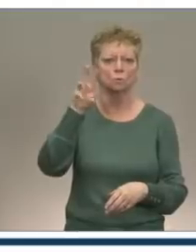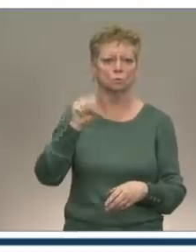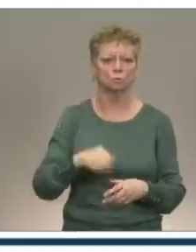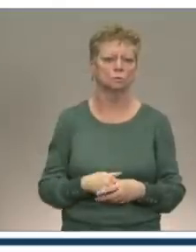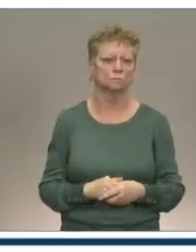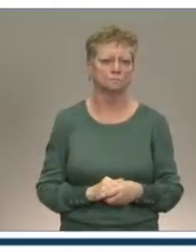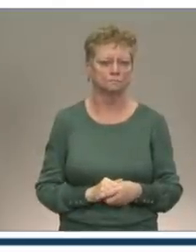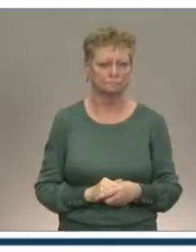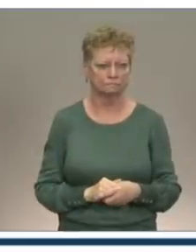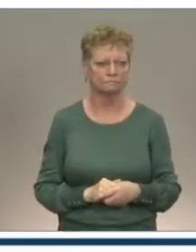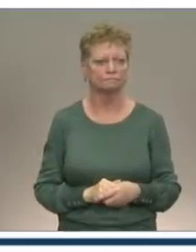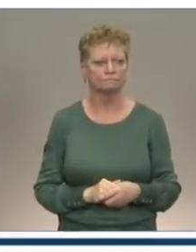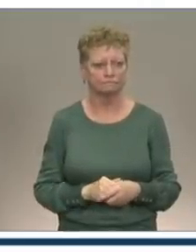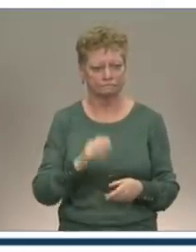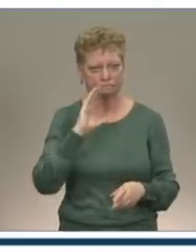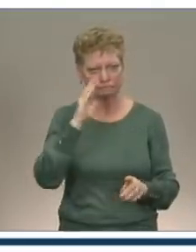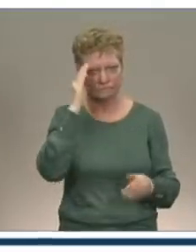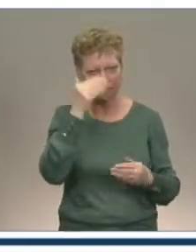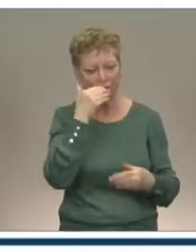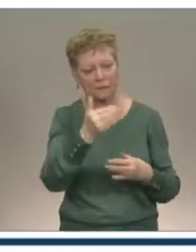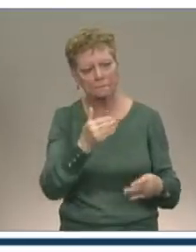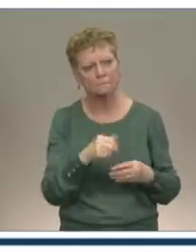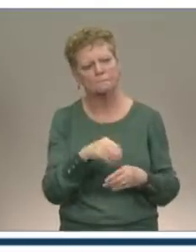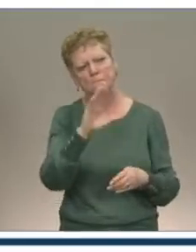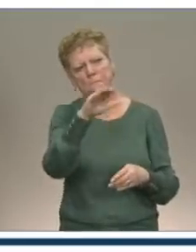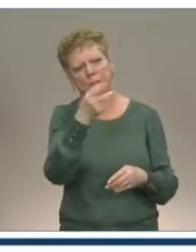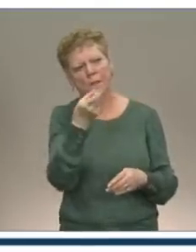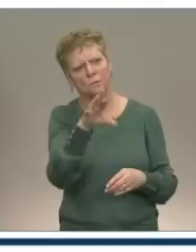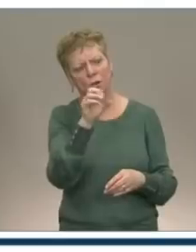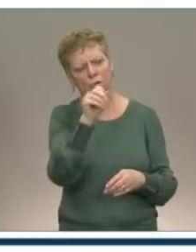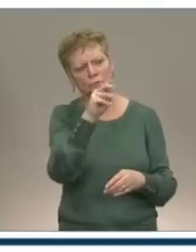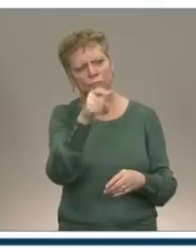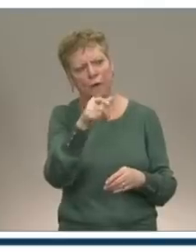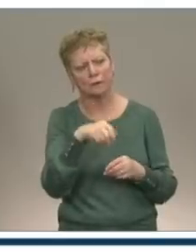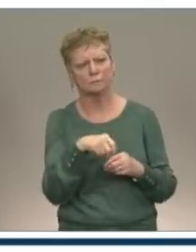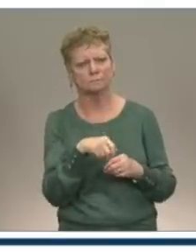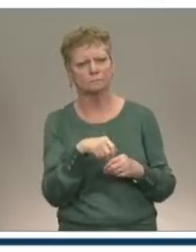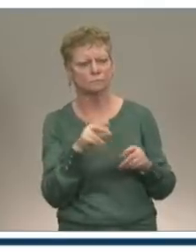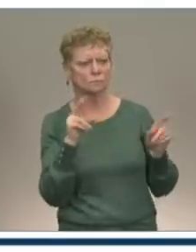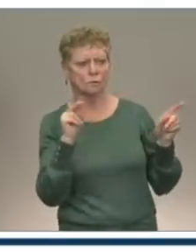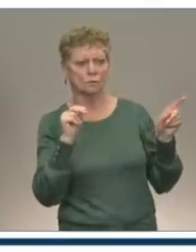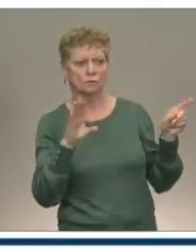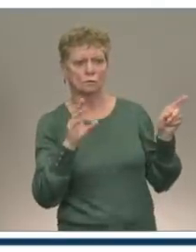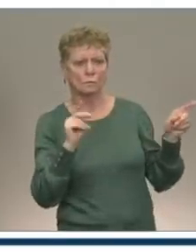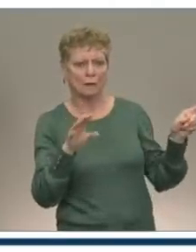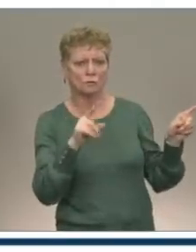hello thank you dr strang in new brunswick their health ministers told people to hold off and